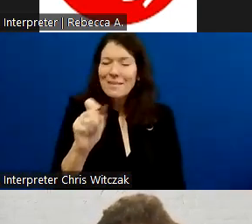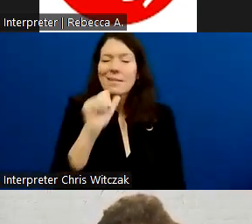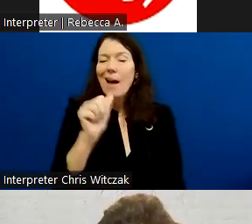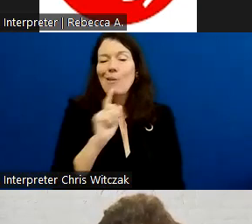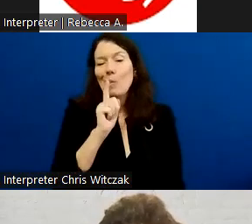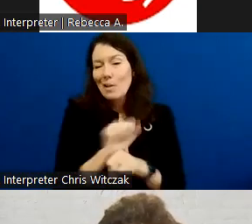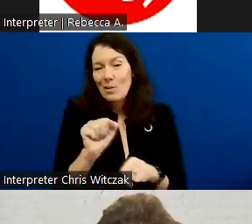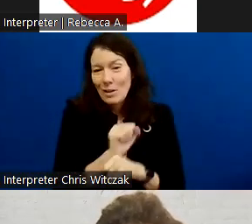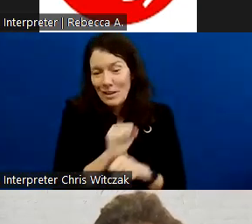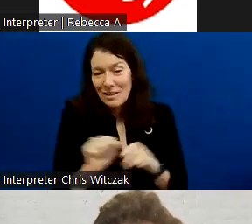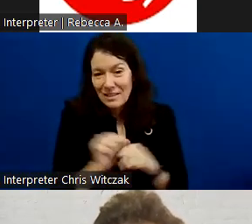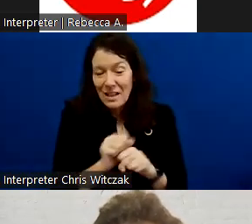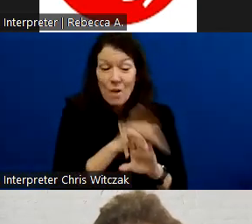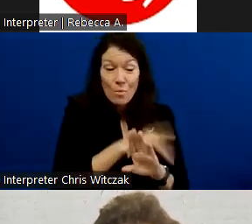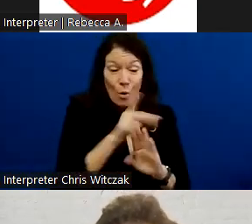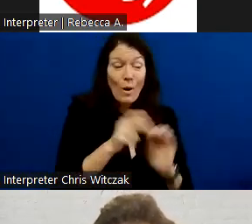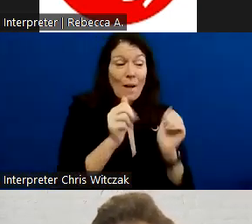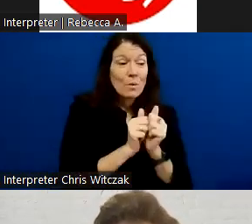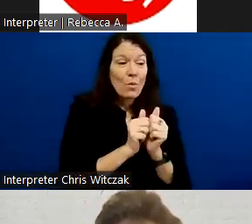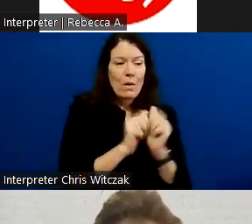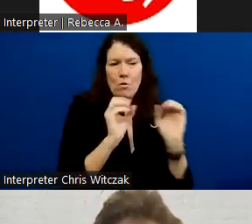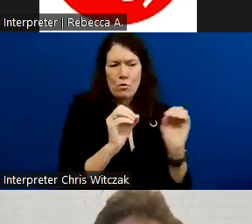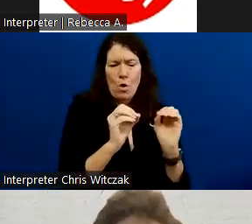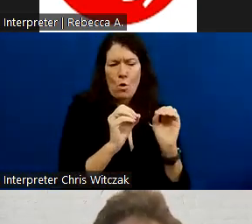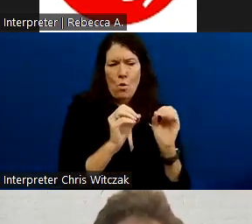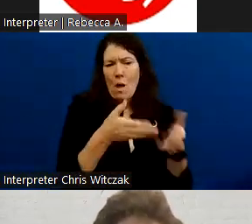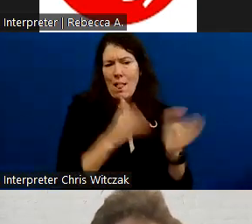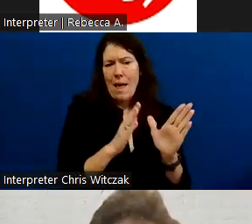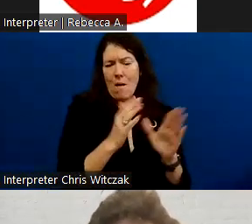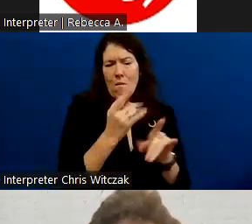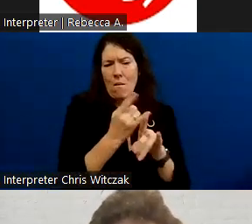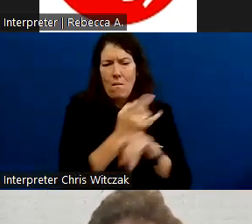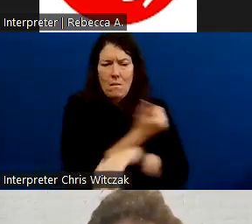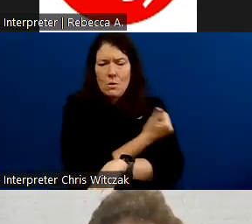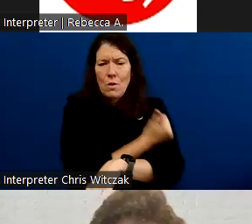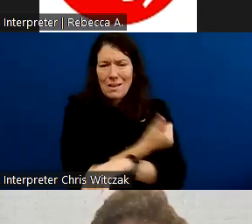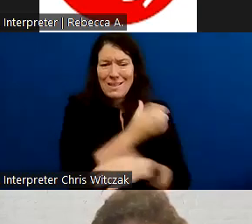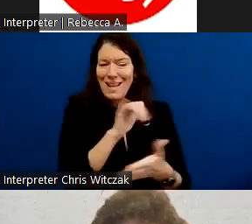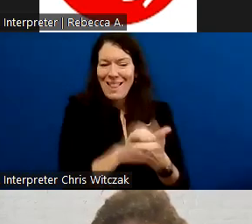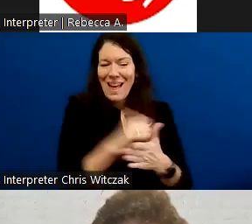have expectations like no substance use is ever allowed they actually tend to have this